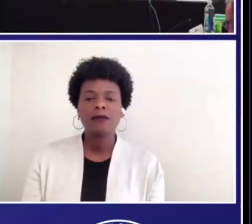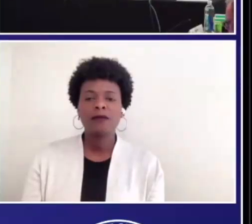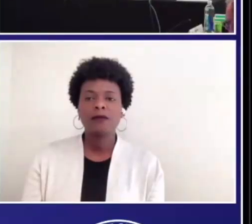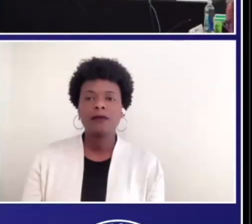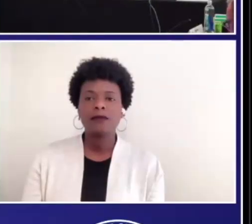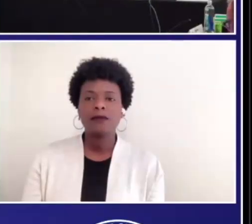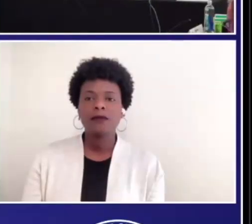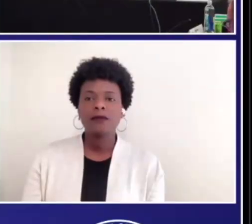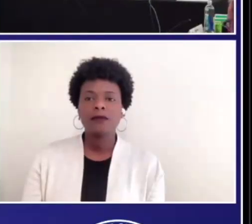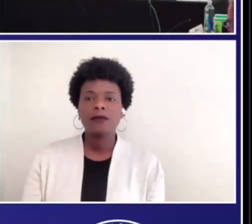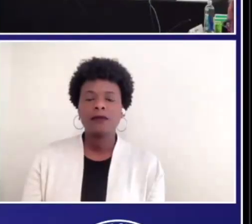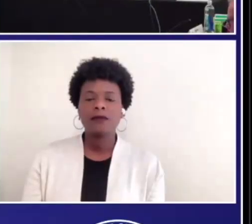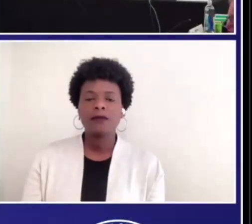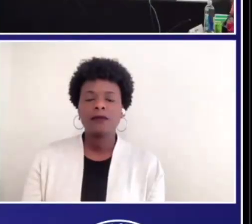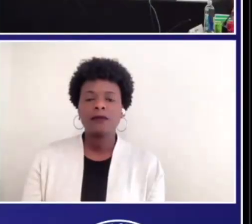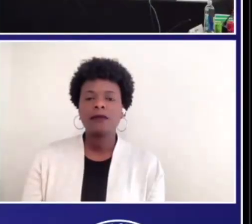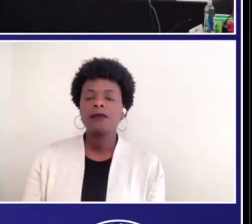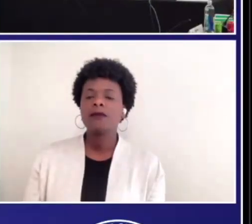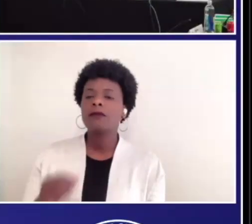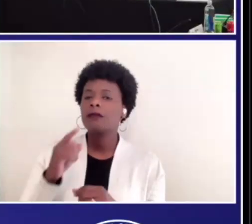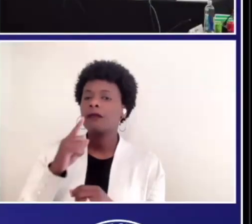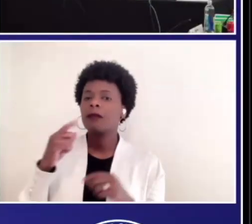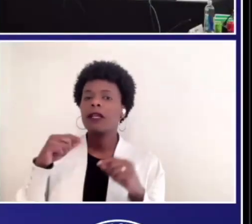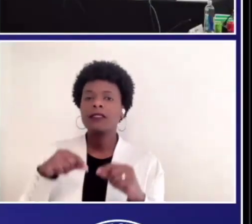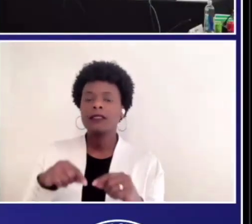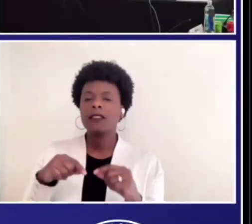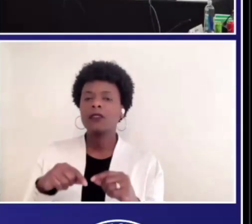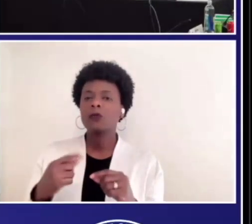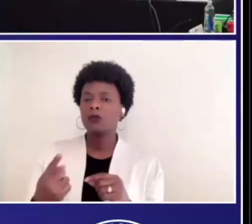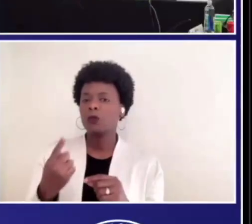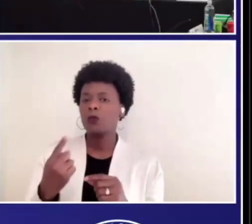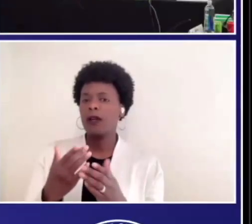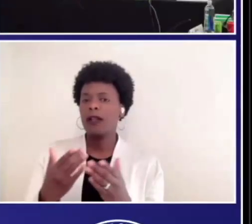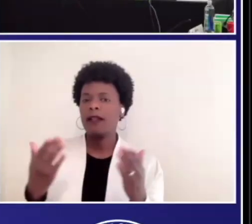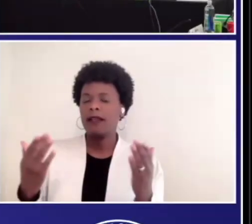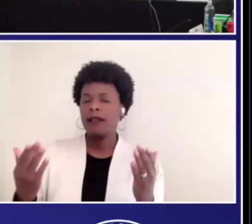because this was an outstanding piece, can we take just a pulse check on the